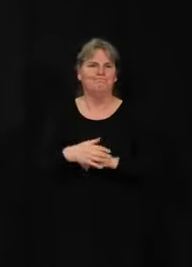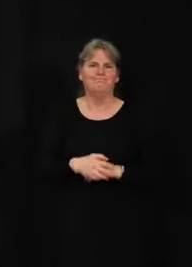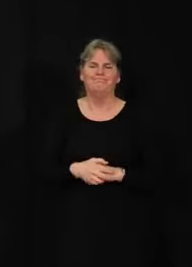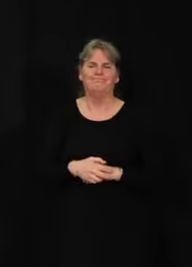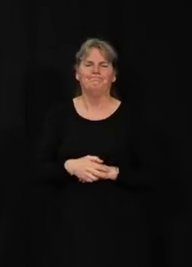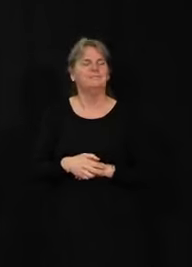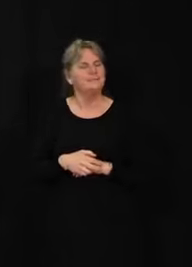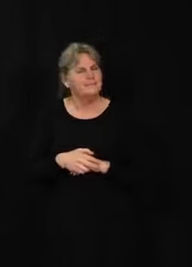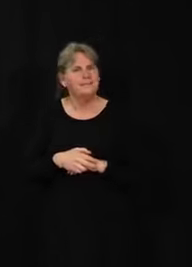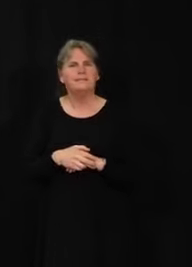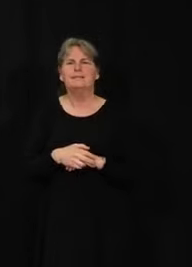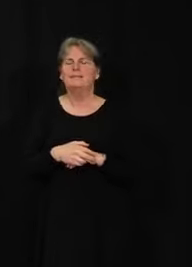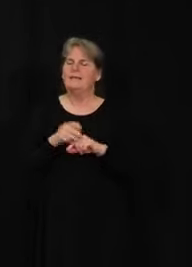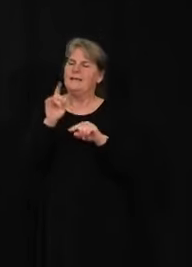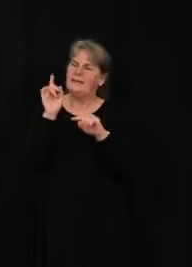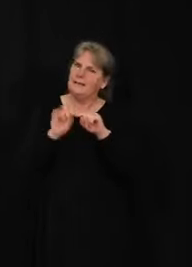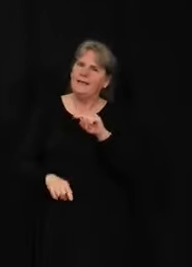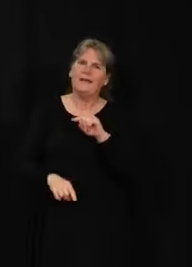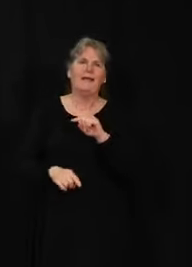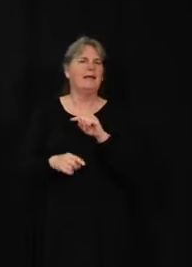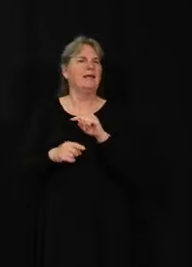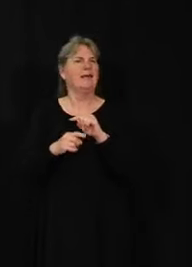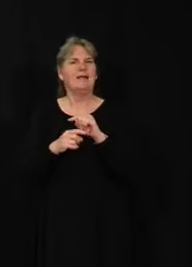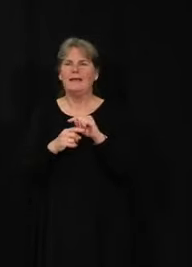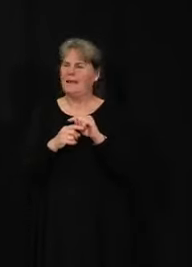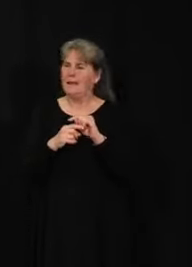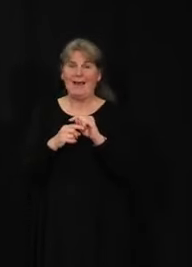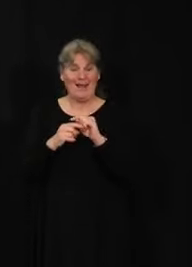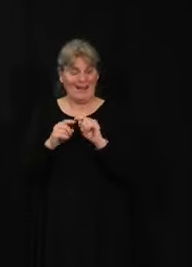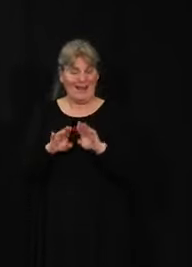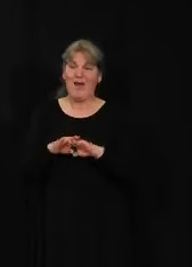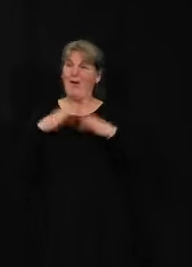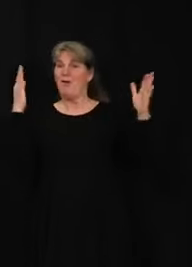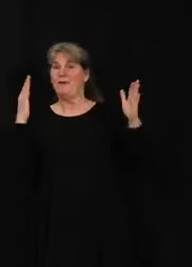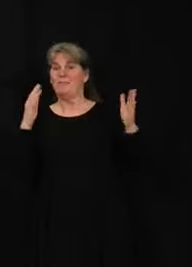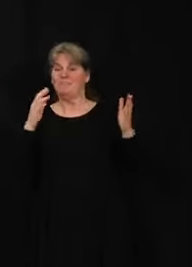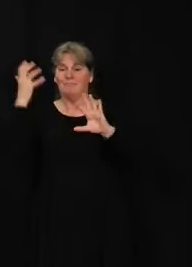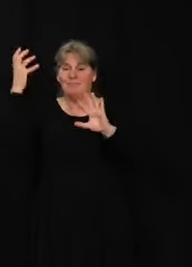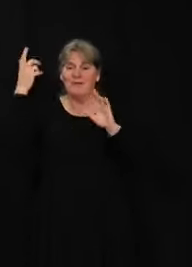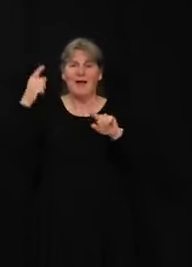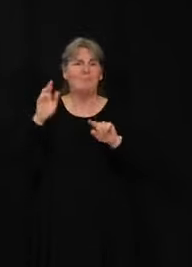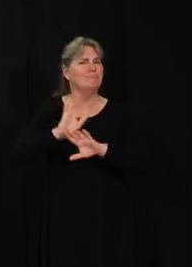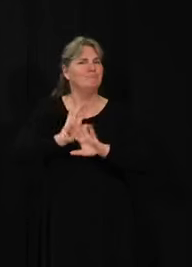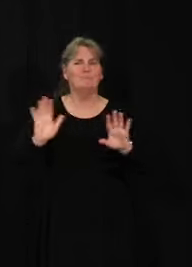information. We cannot afford a false start. Nobody wants to ease